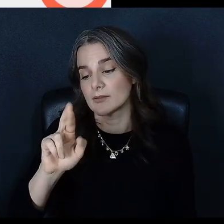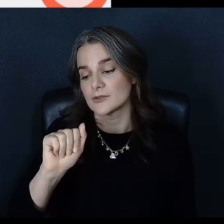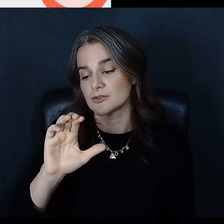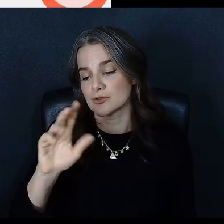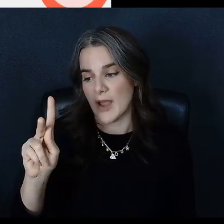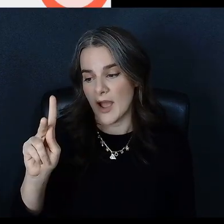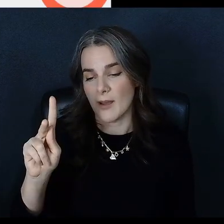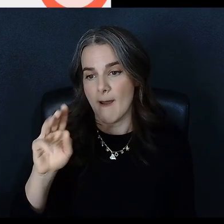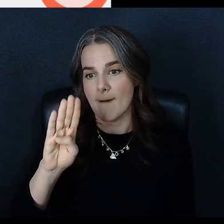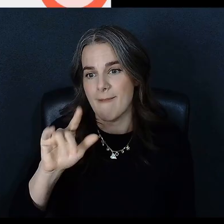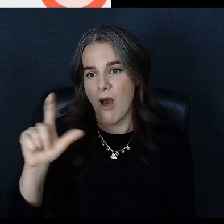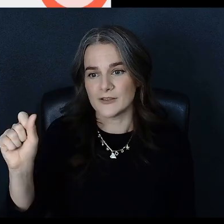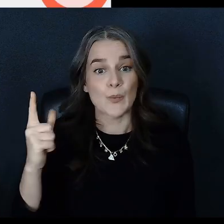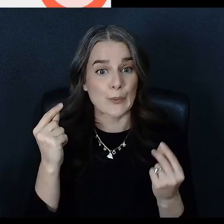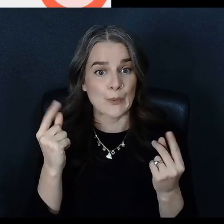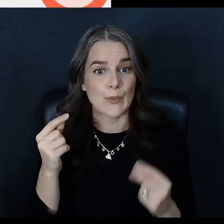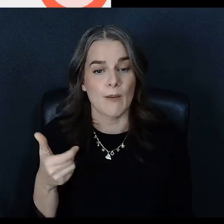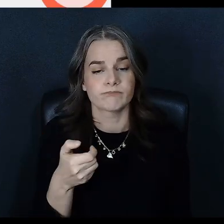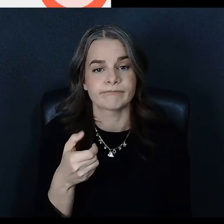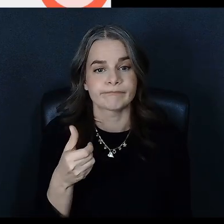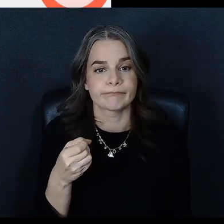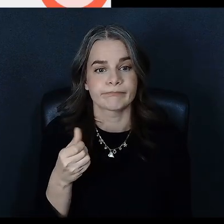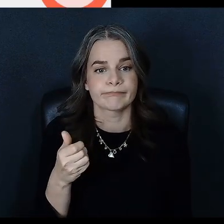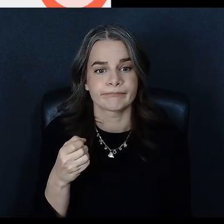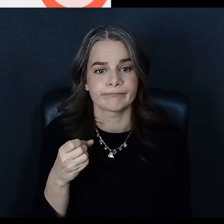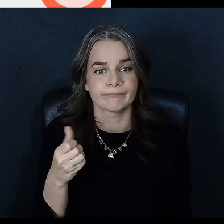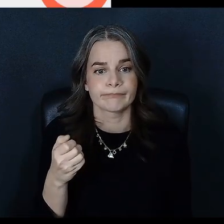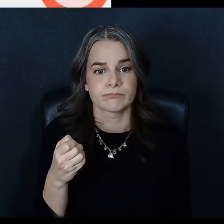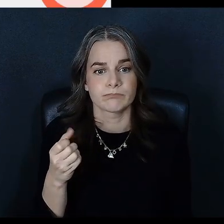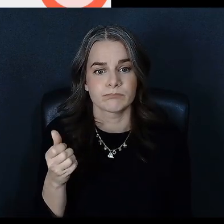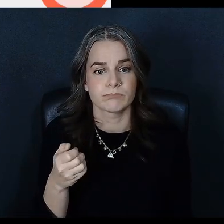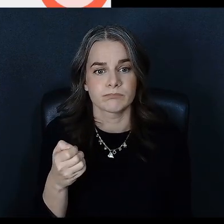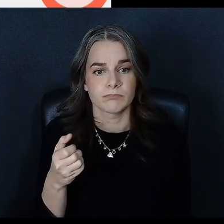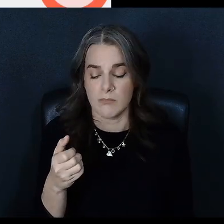which is a handheld trackball that I use my thumb to move the cursor on the screen?